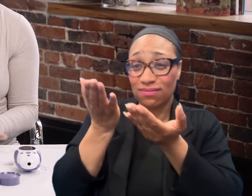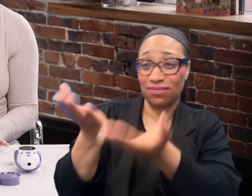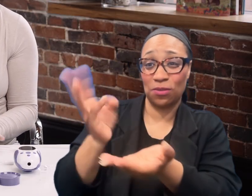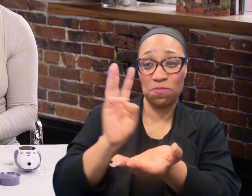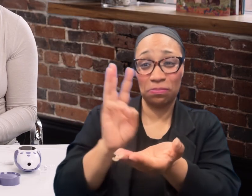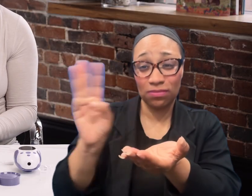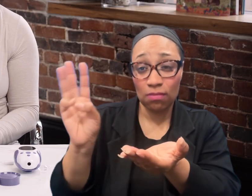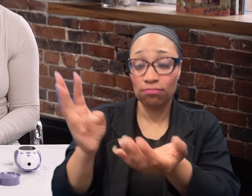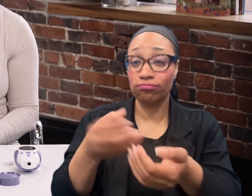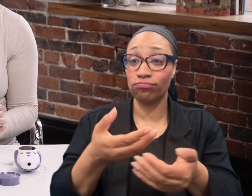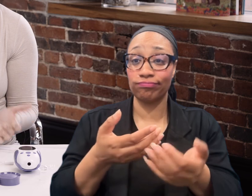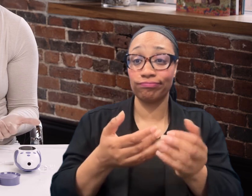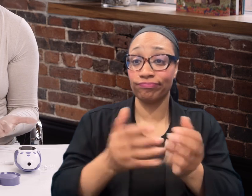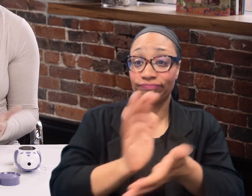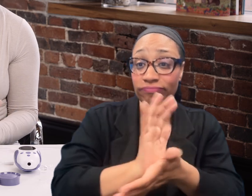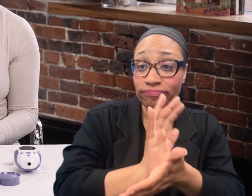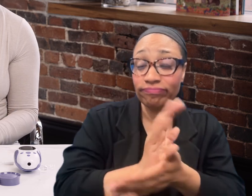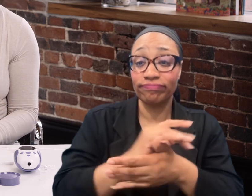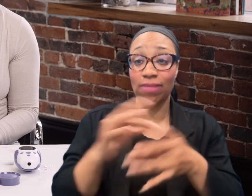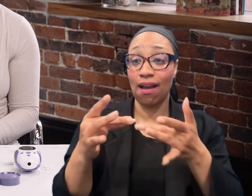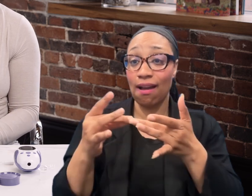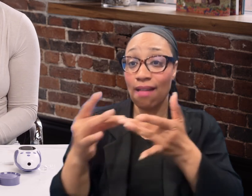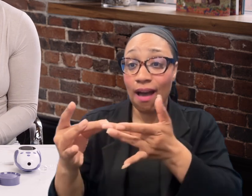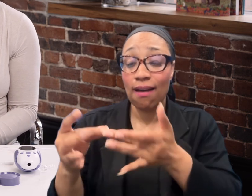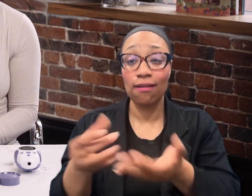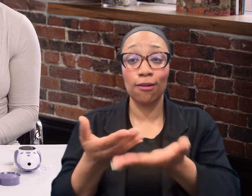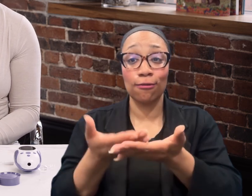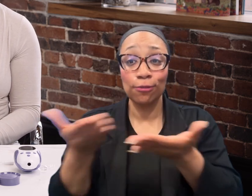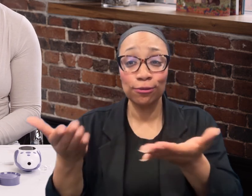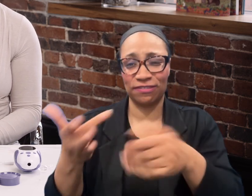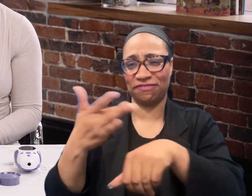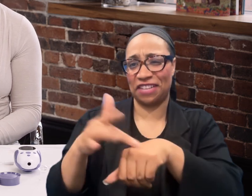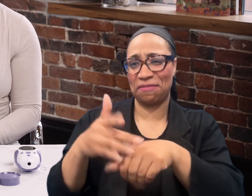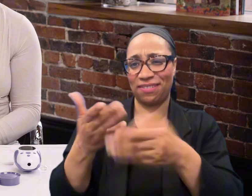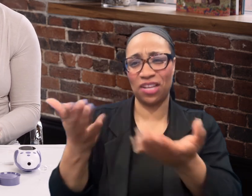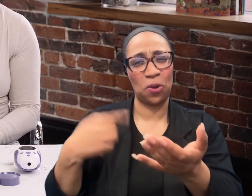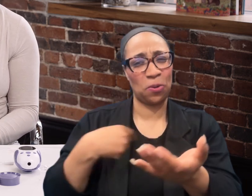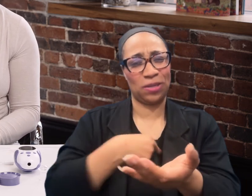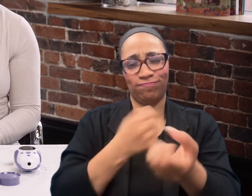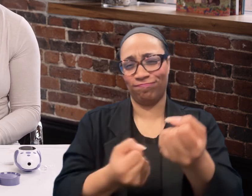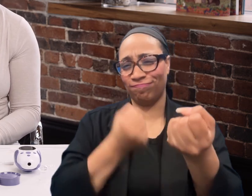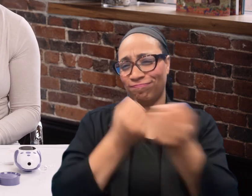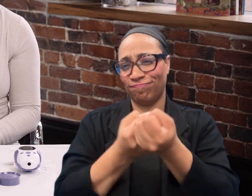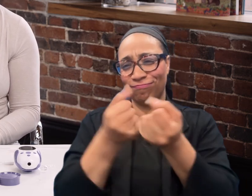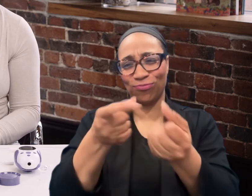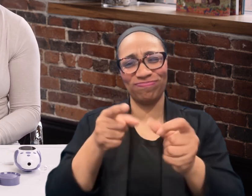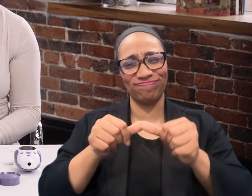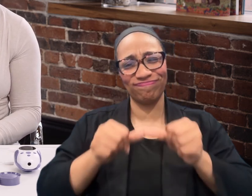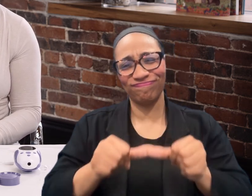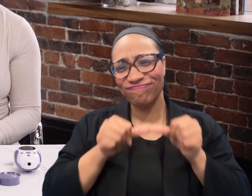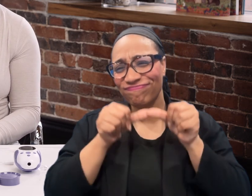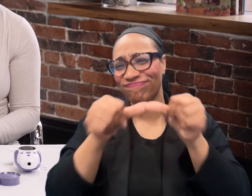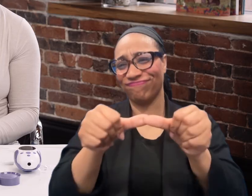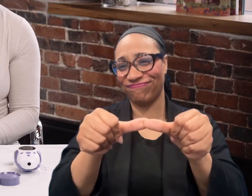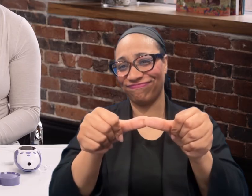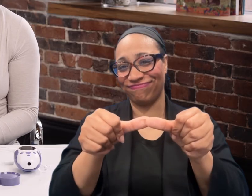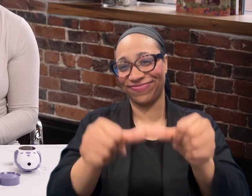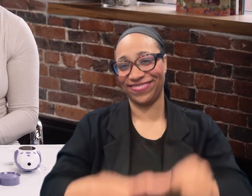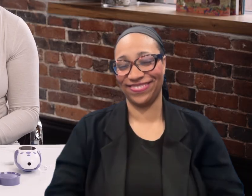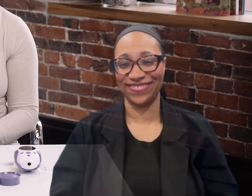English as well as Spanish, including our website. So, if you ever feel like you need more support, please reach out to us at acelleron.com and we can support you along the way.